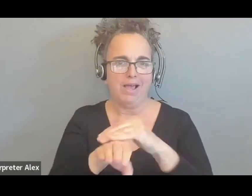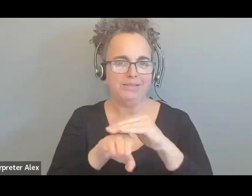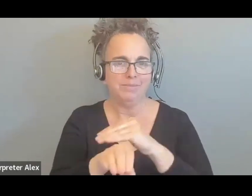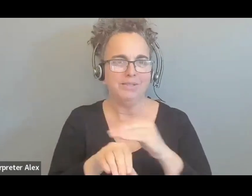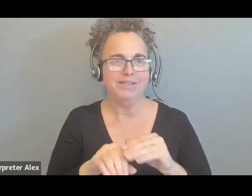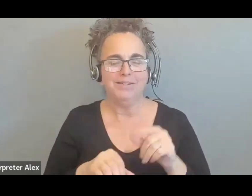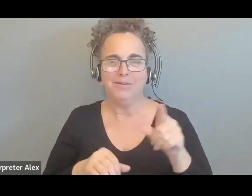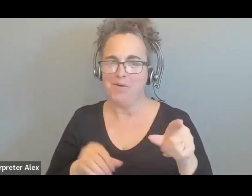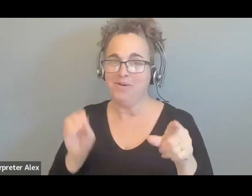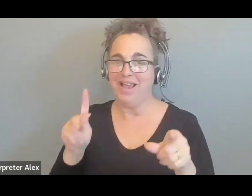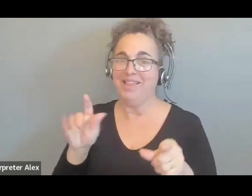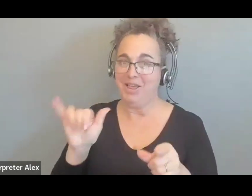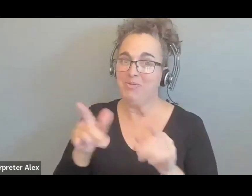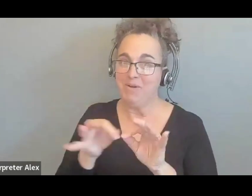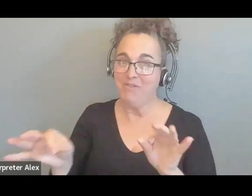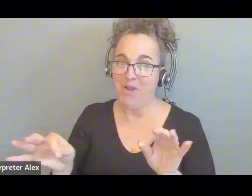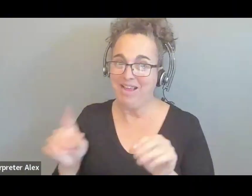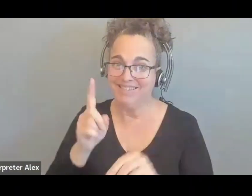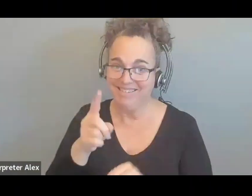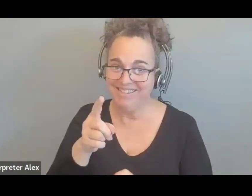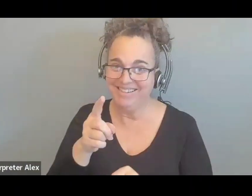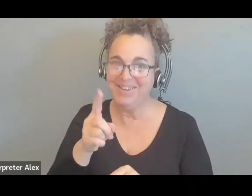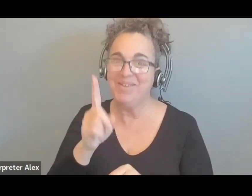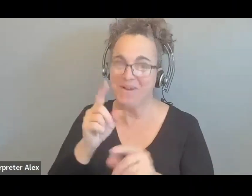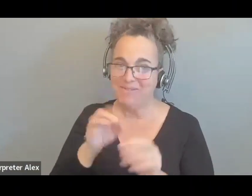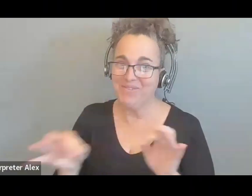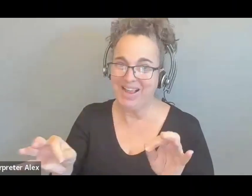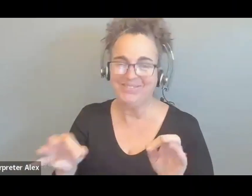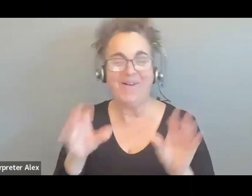Alright, so that's one phrase, Molly? Okay, I didn't know